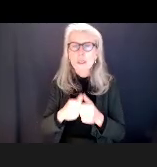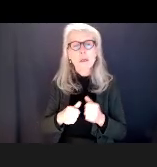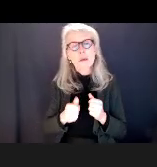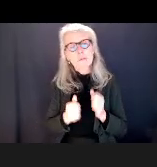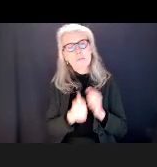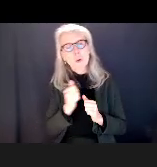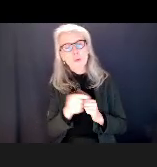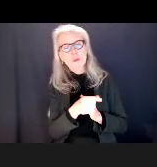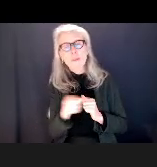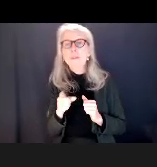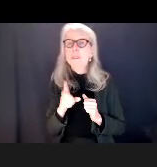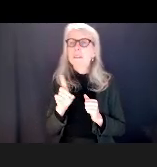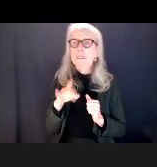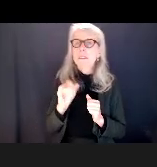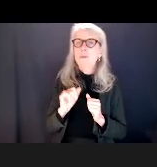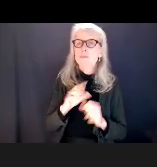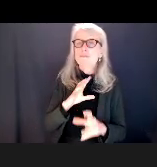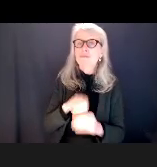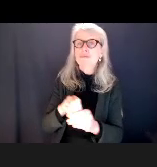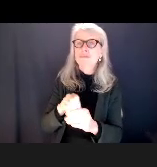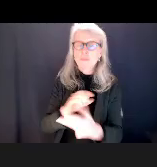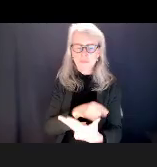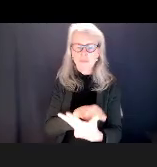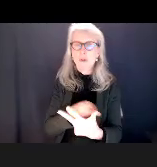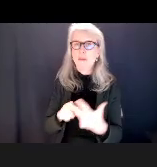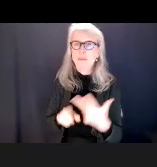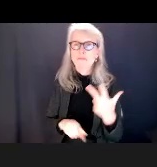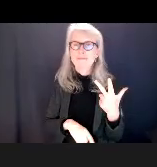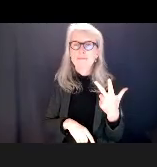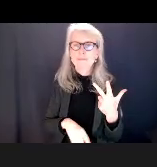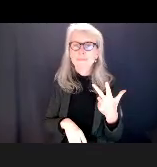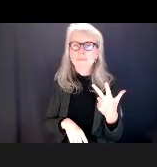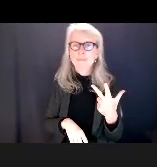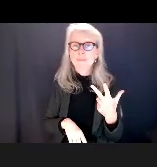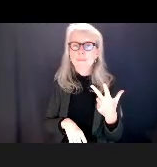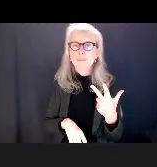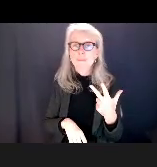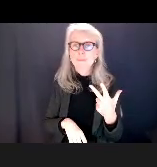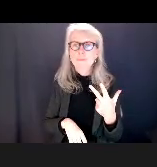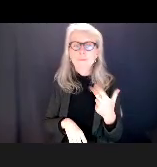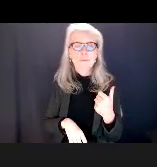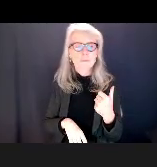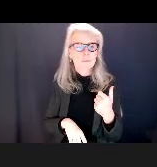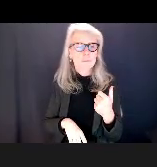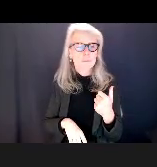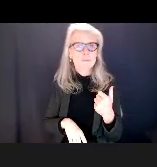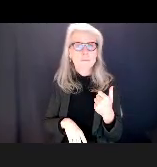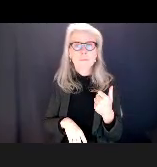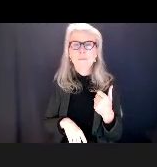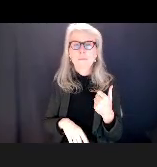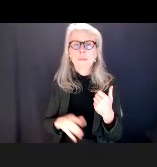wind up attending all three. So we ran 10 focus groups and six interviews in total,